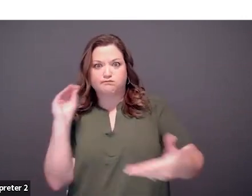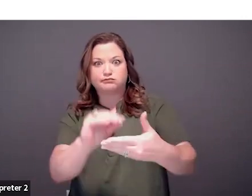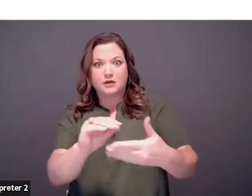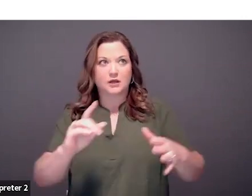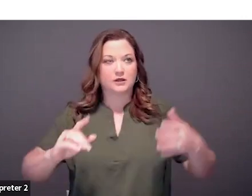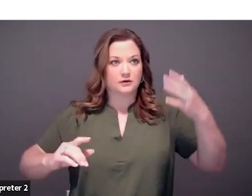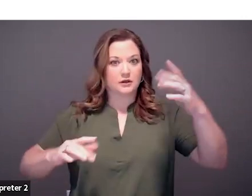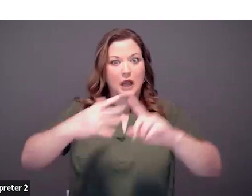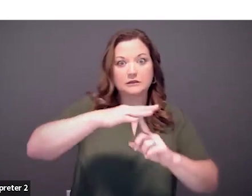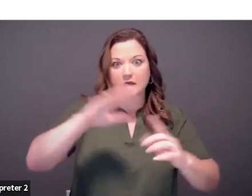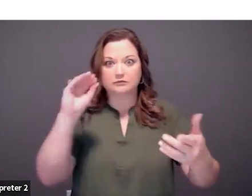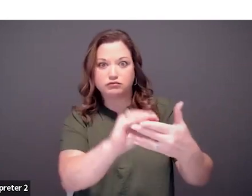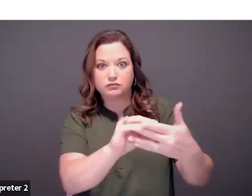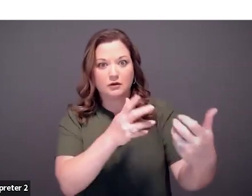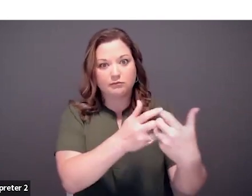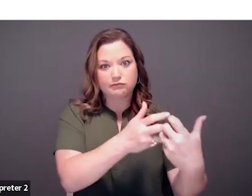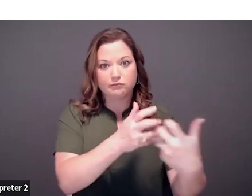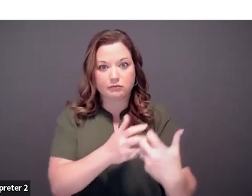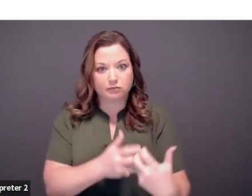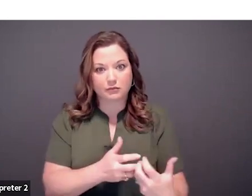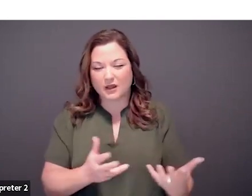so they can't make decisions about that.